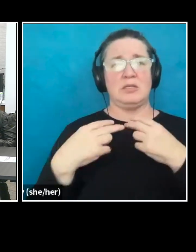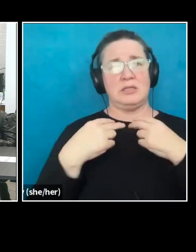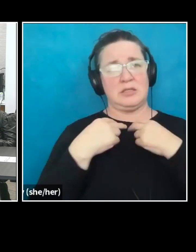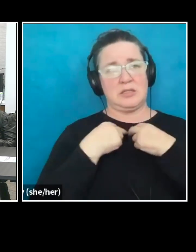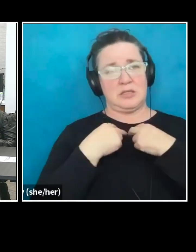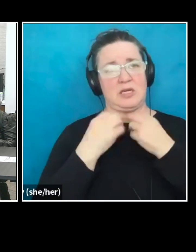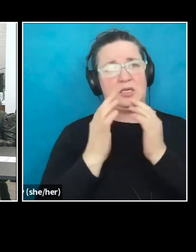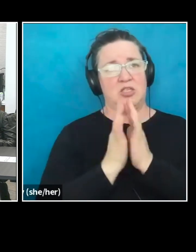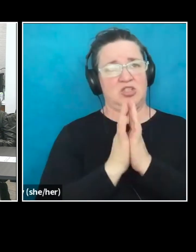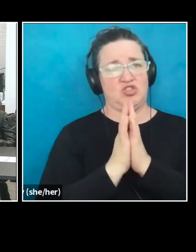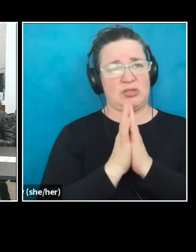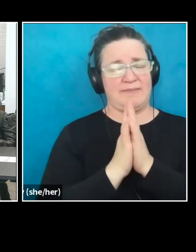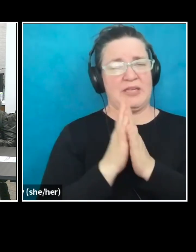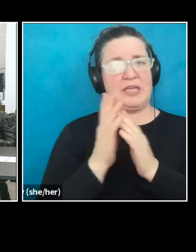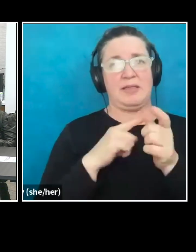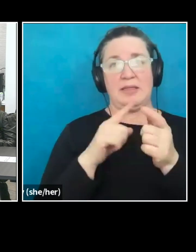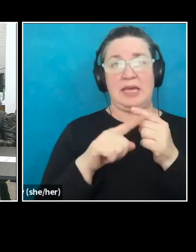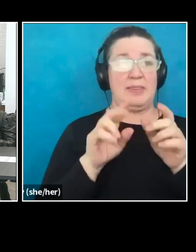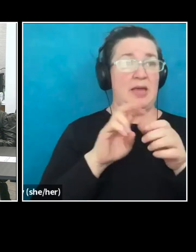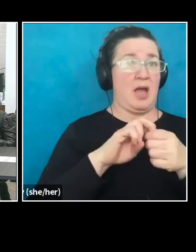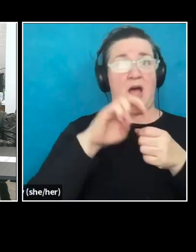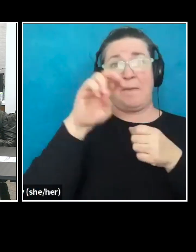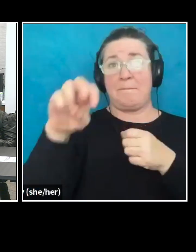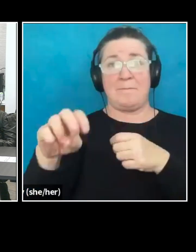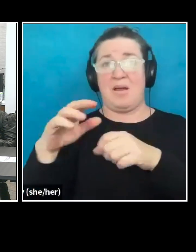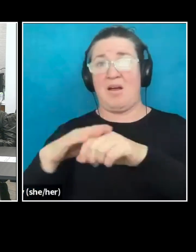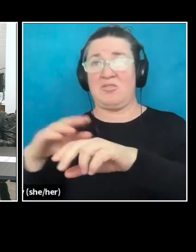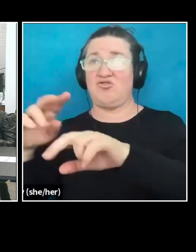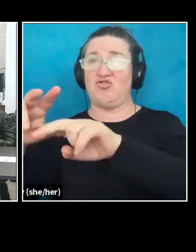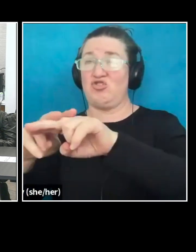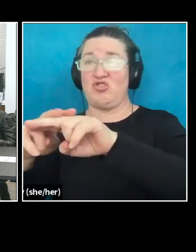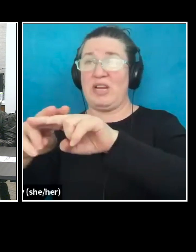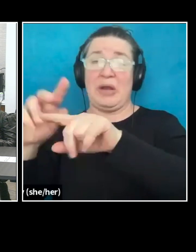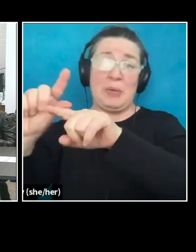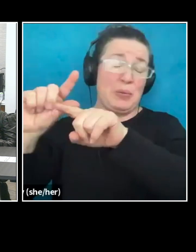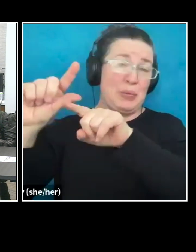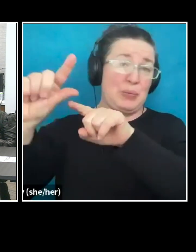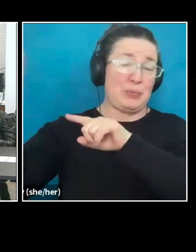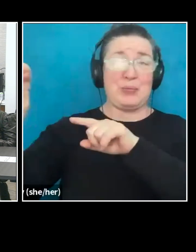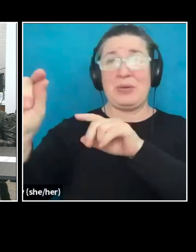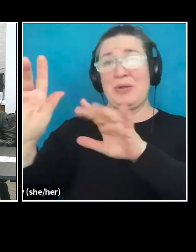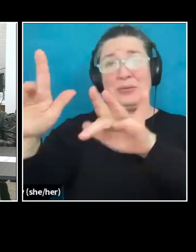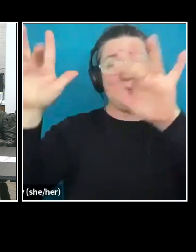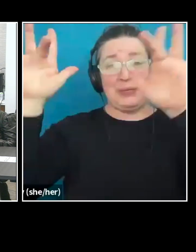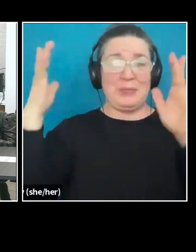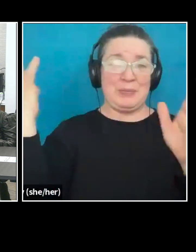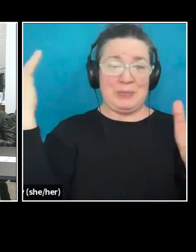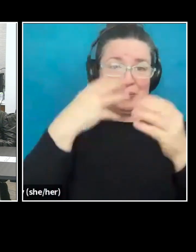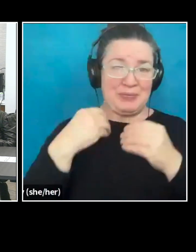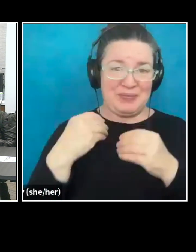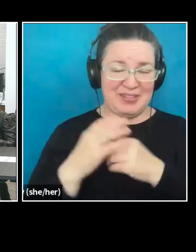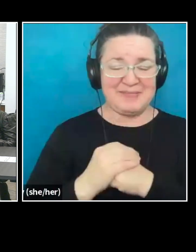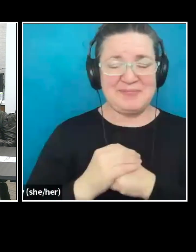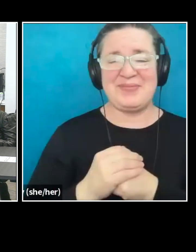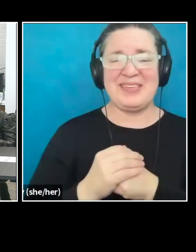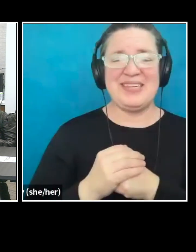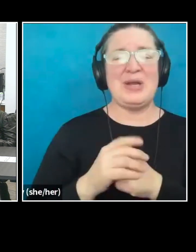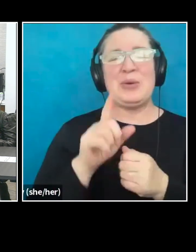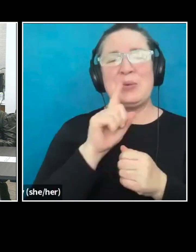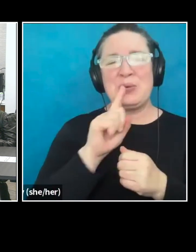like story in in that that realm. So, but that that issue is really around choice riders, right?